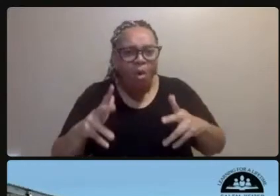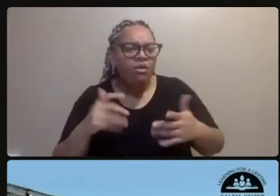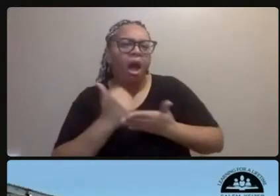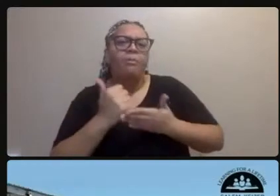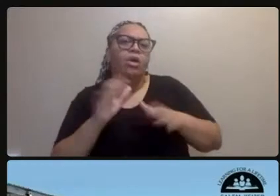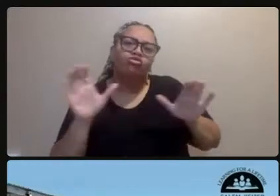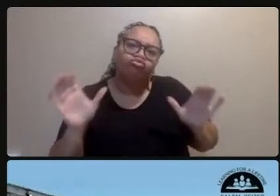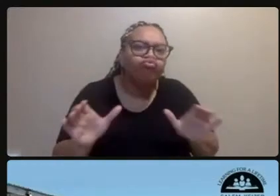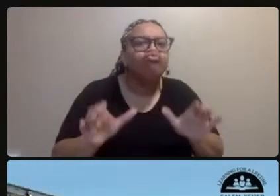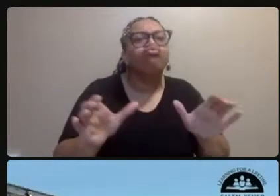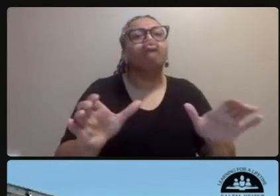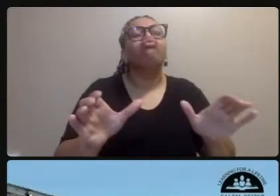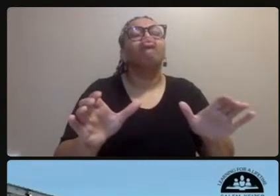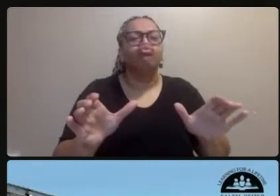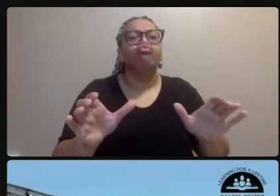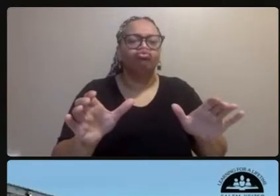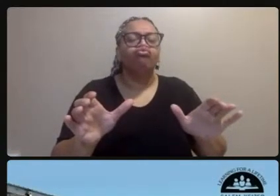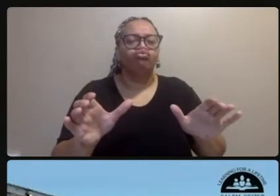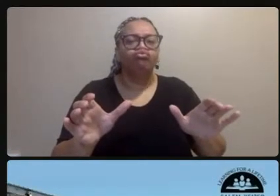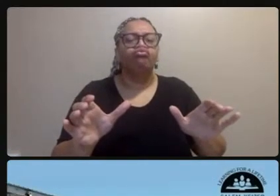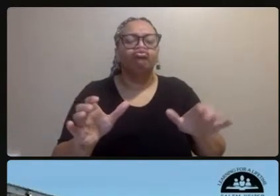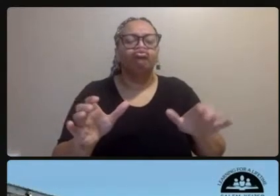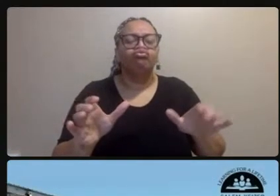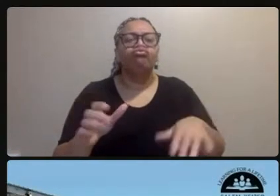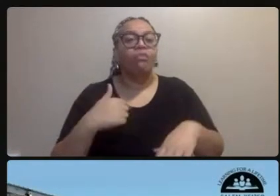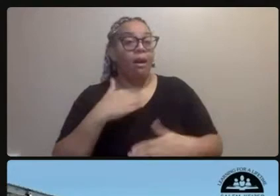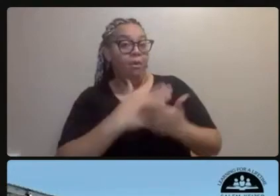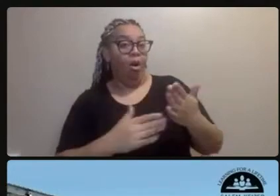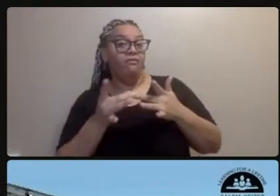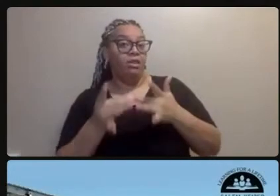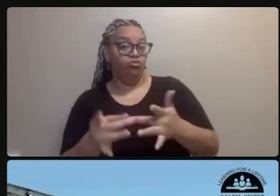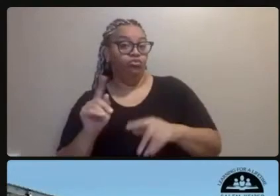HOW THIS IS GOING TO AFFECT THE CUSTOMER'S AND THINGS LIKE THAT.